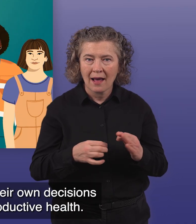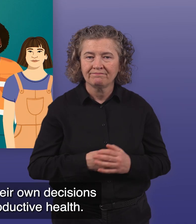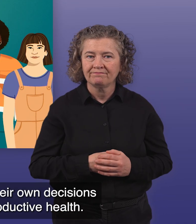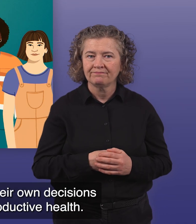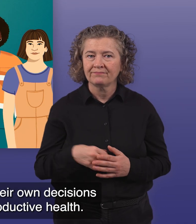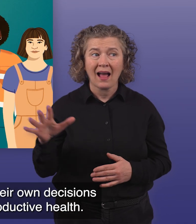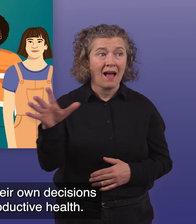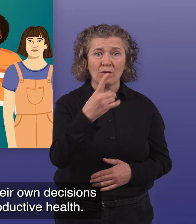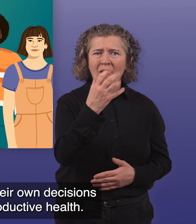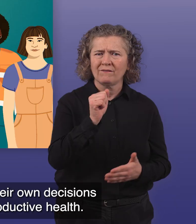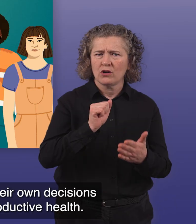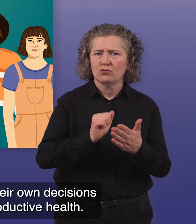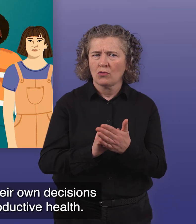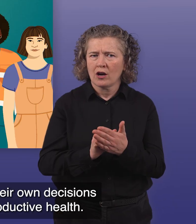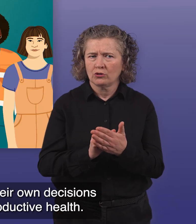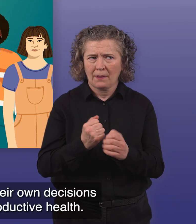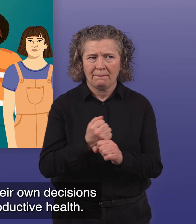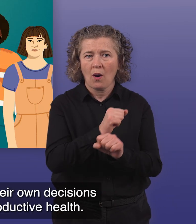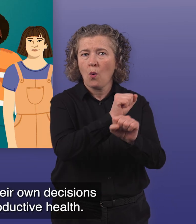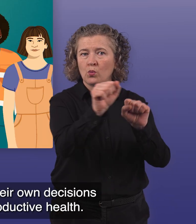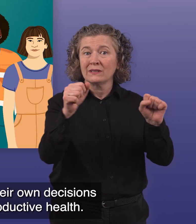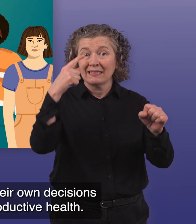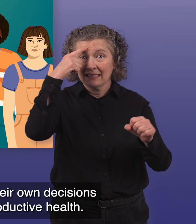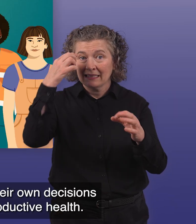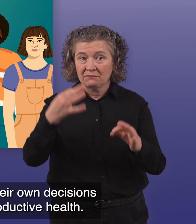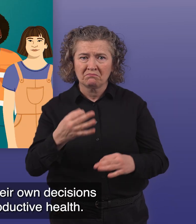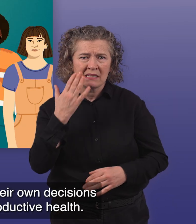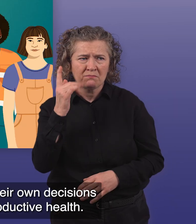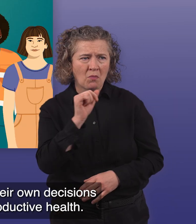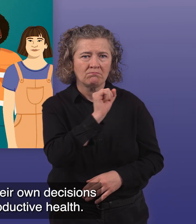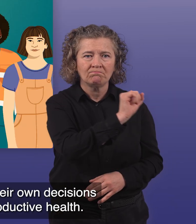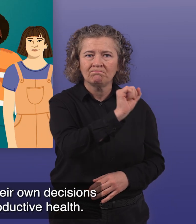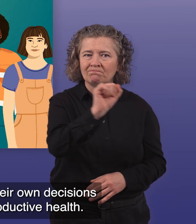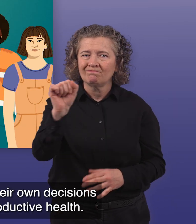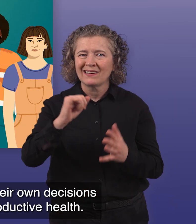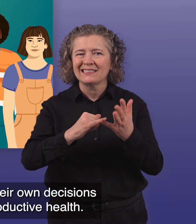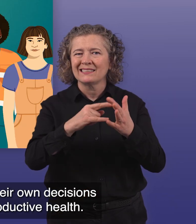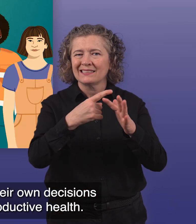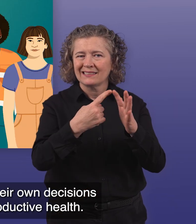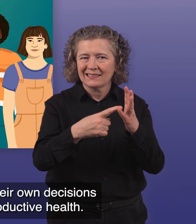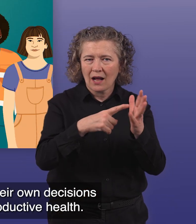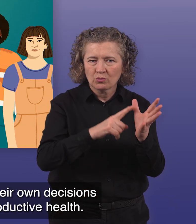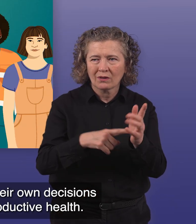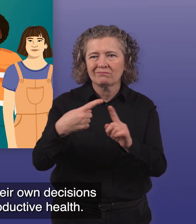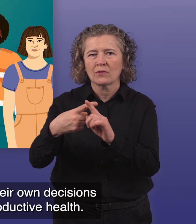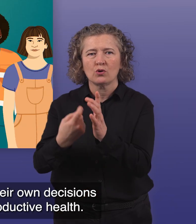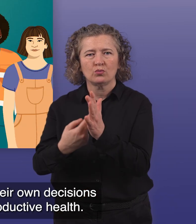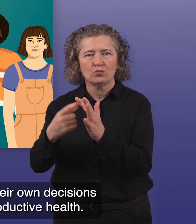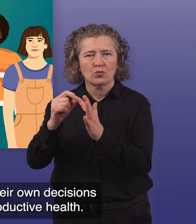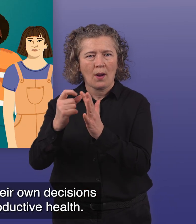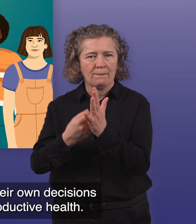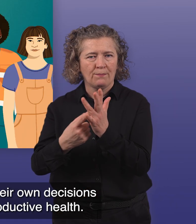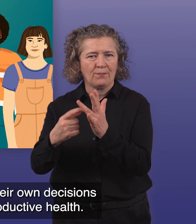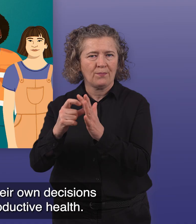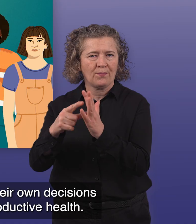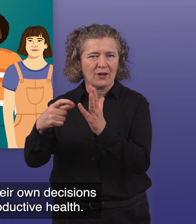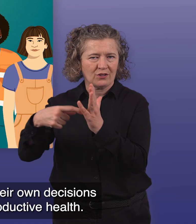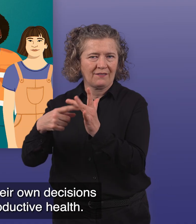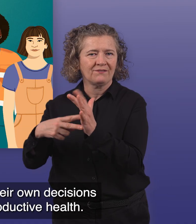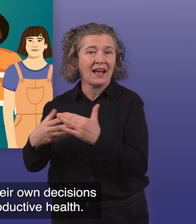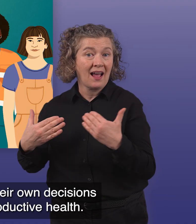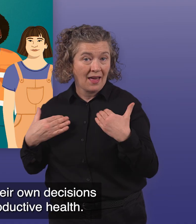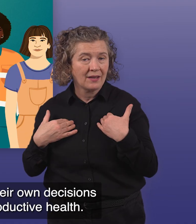Everyone has the right to make their own decisions regarding their sexual and reproductive health.